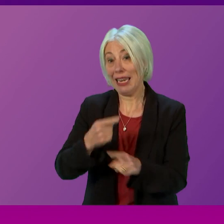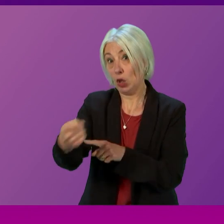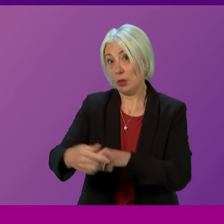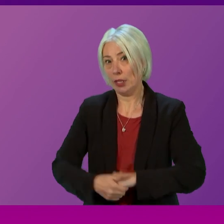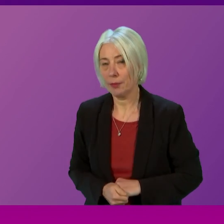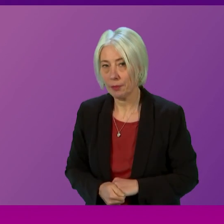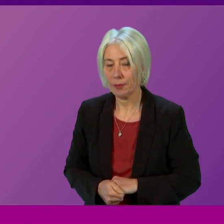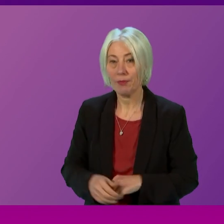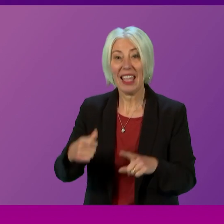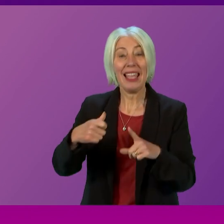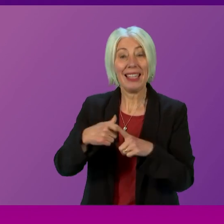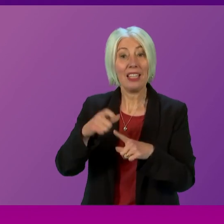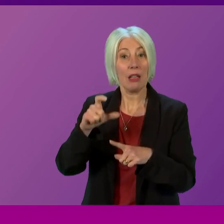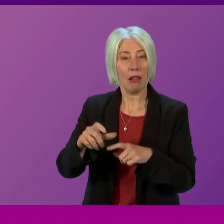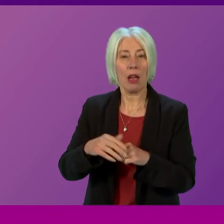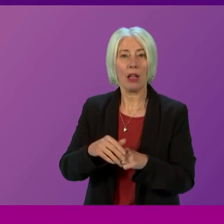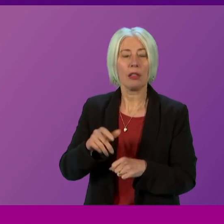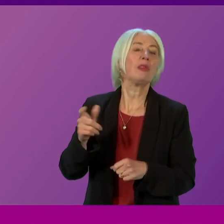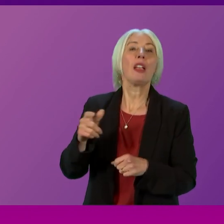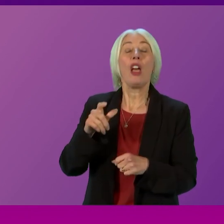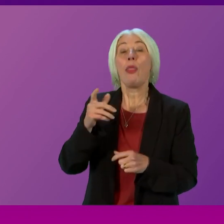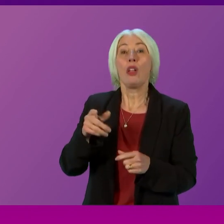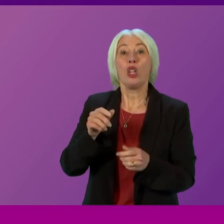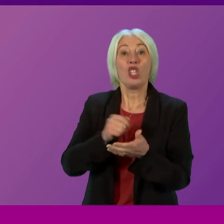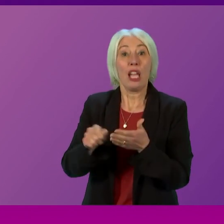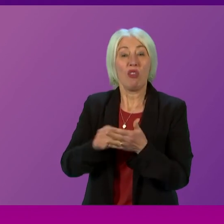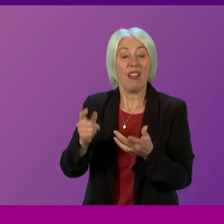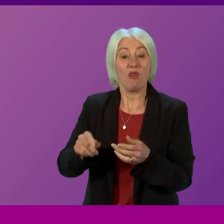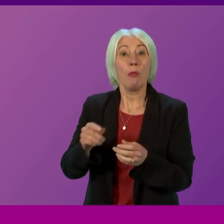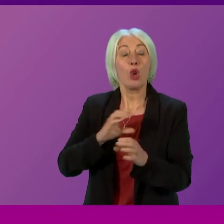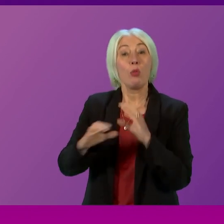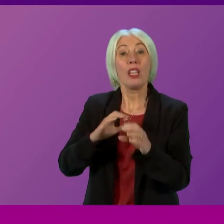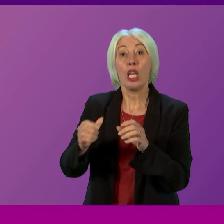The general secretary of the Communication Workers Union has written to the First Minister to seek